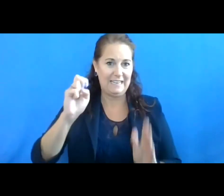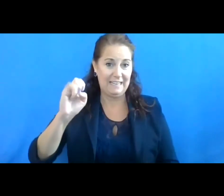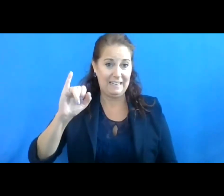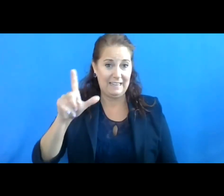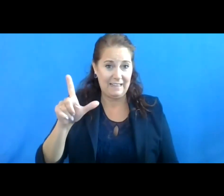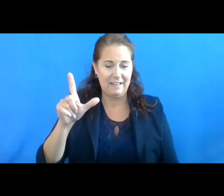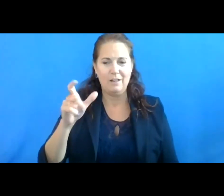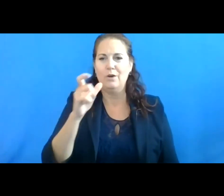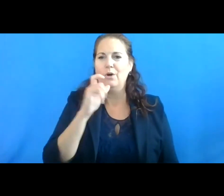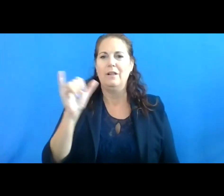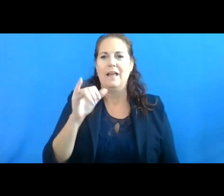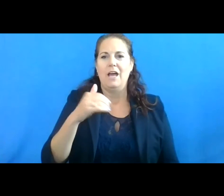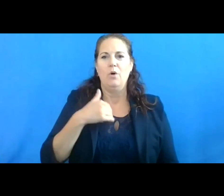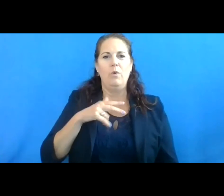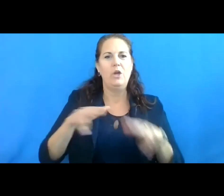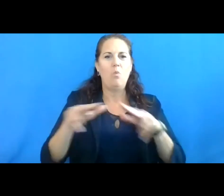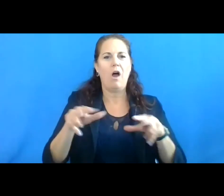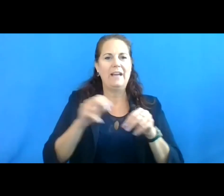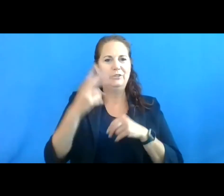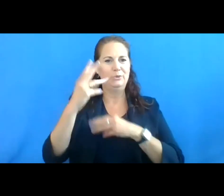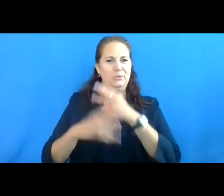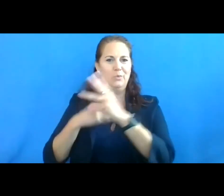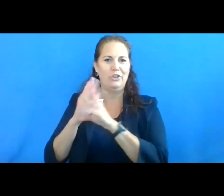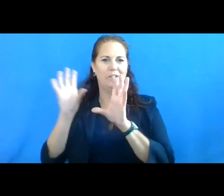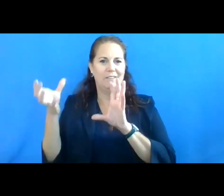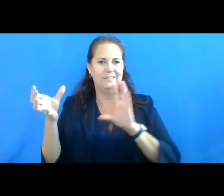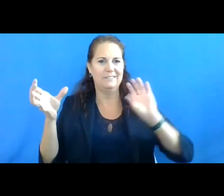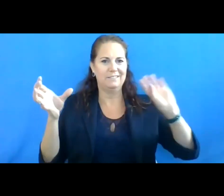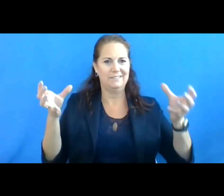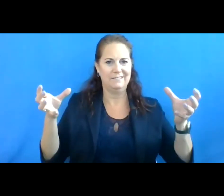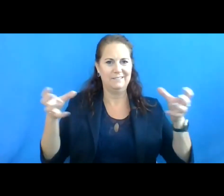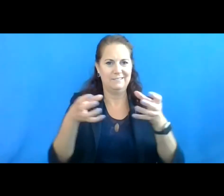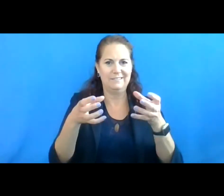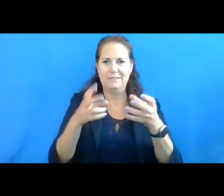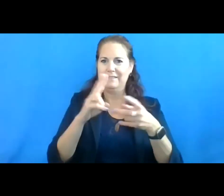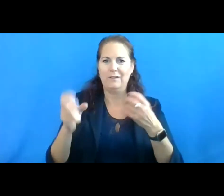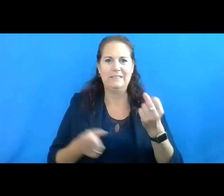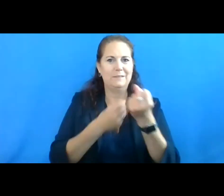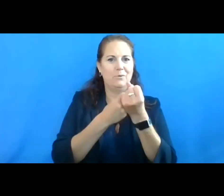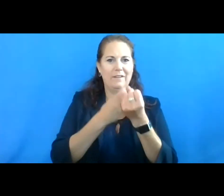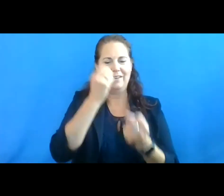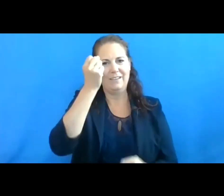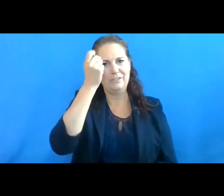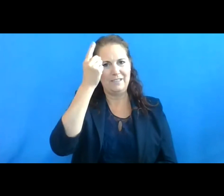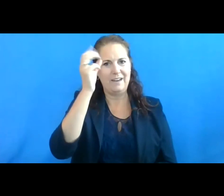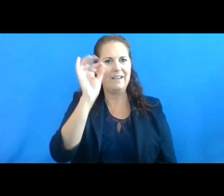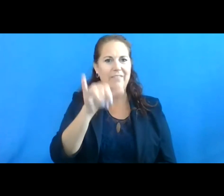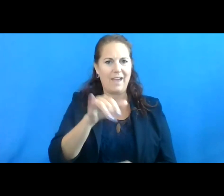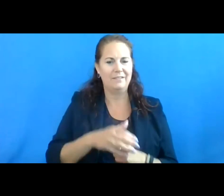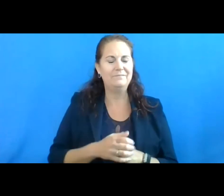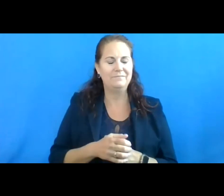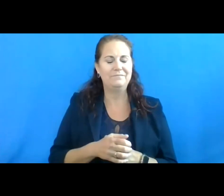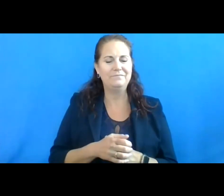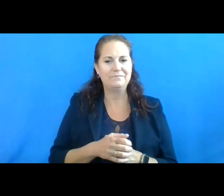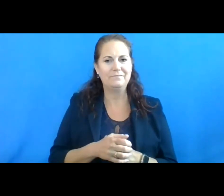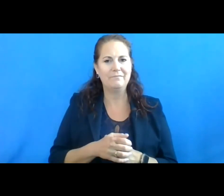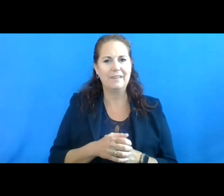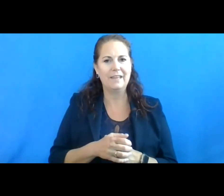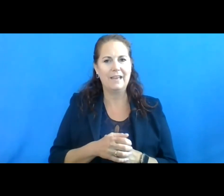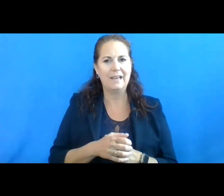We walk in two worlds and he was very supportive in understanding of that, and thank you for